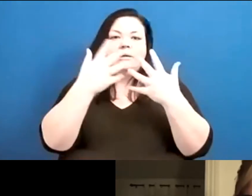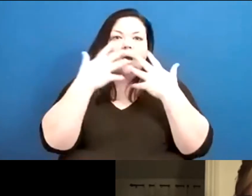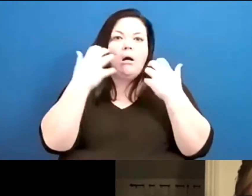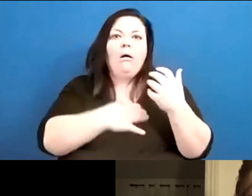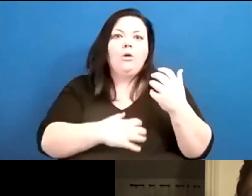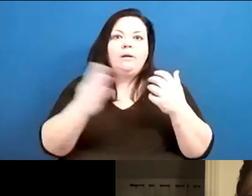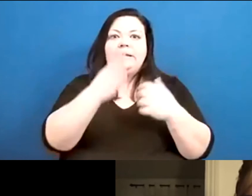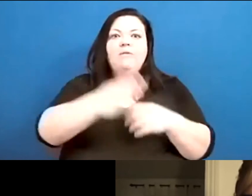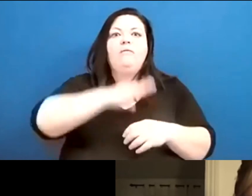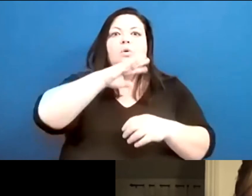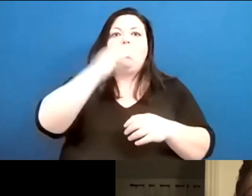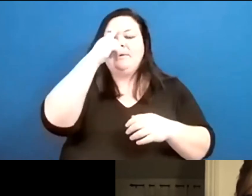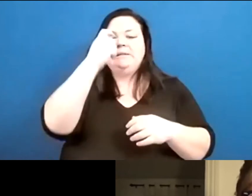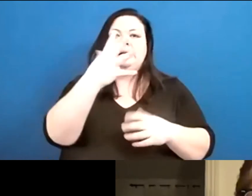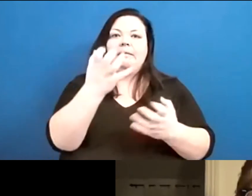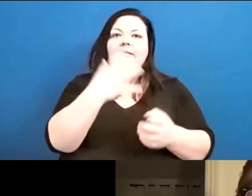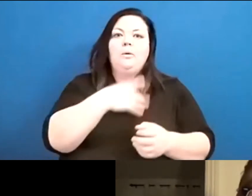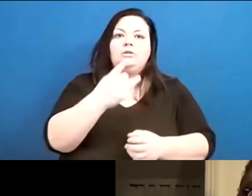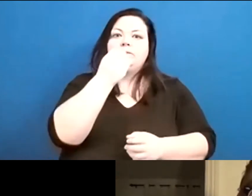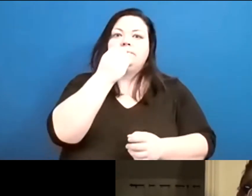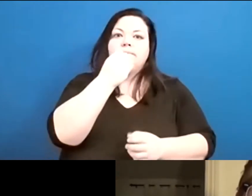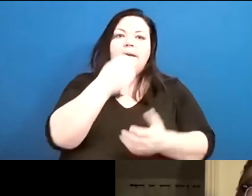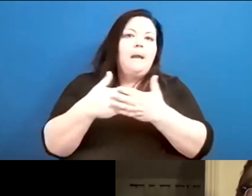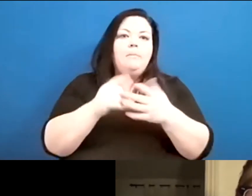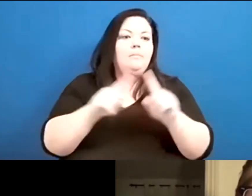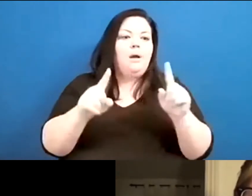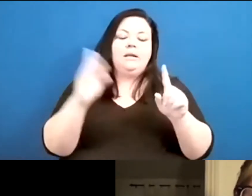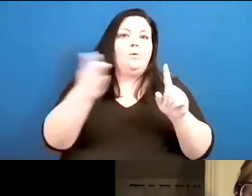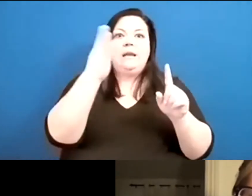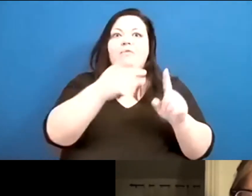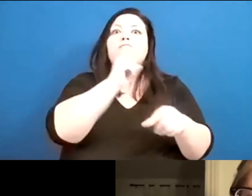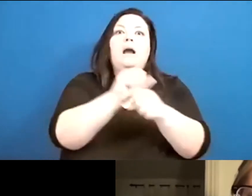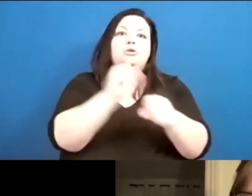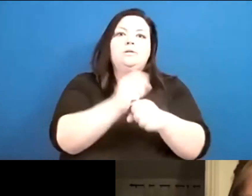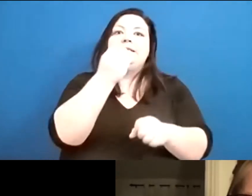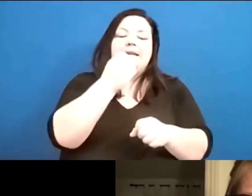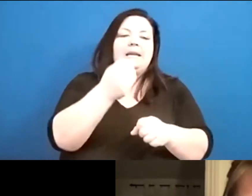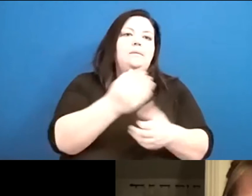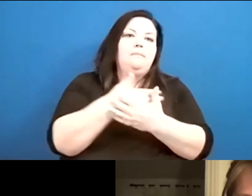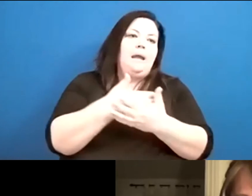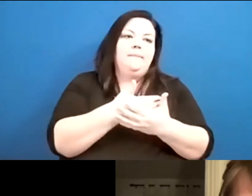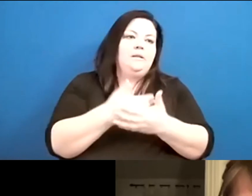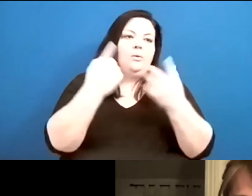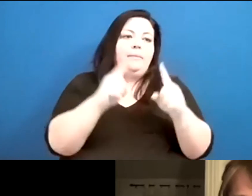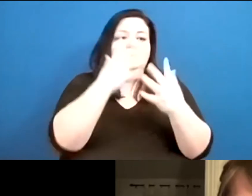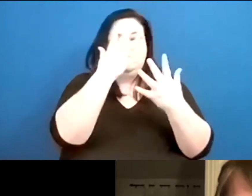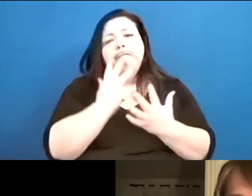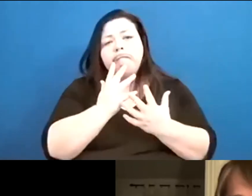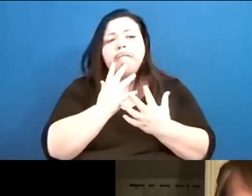likes to eat babies but he has a conscience so he would never actually eat babies, so he just is sad all the time, um, and